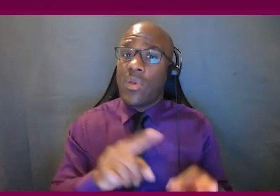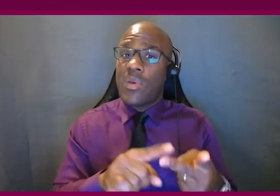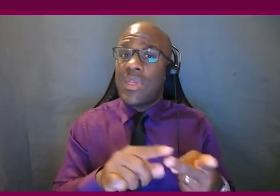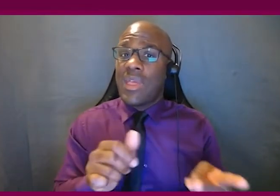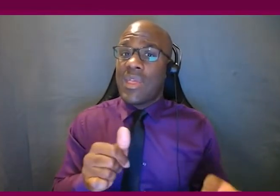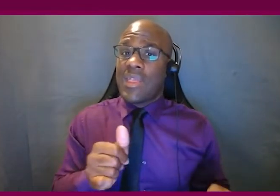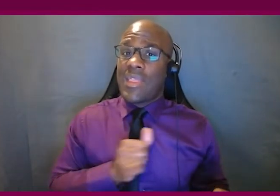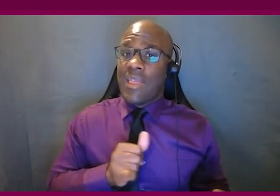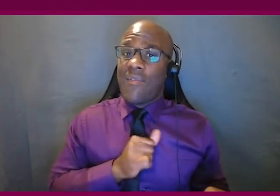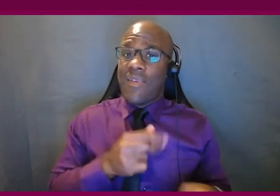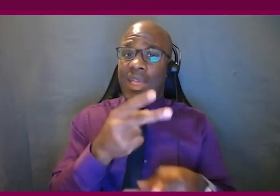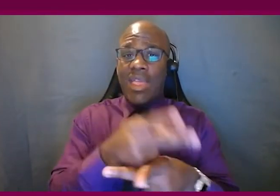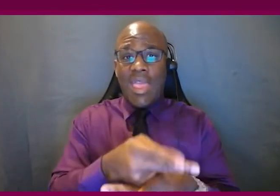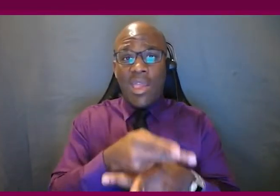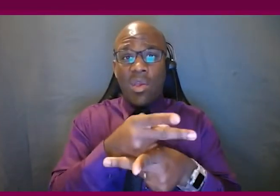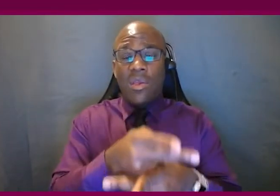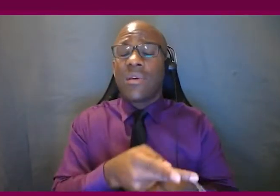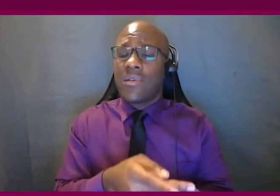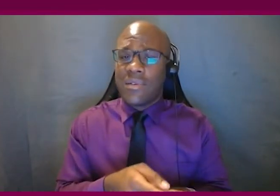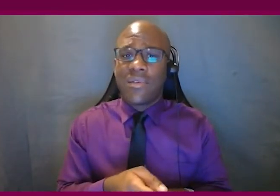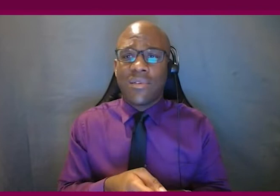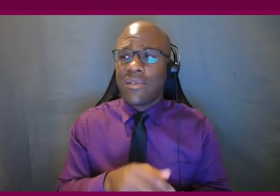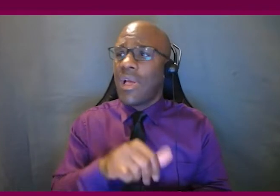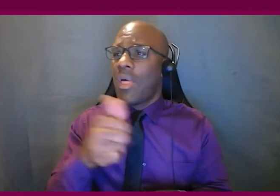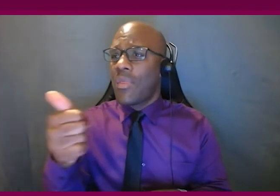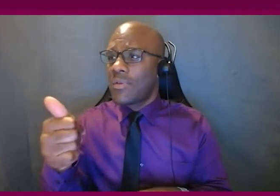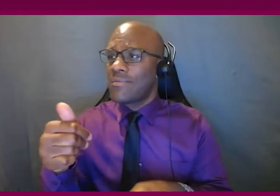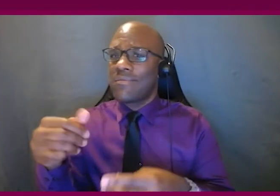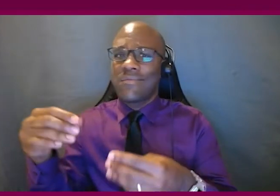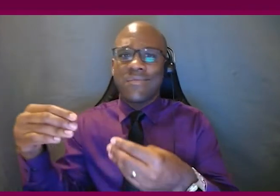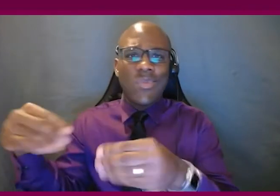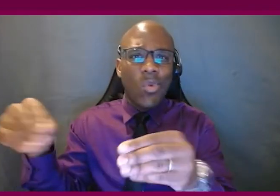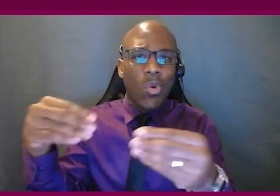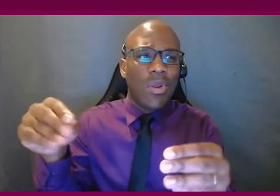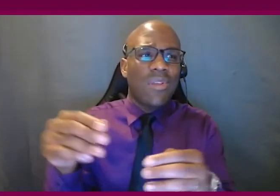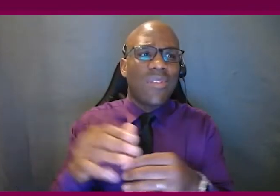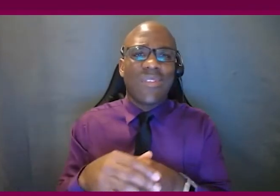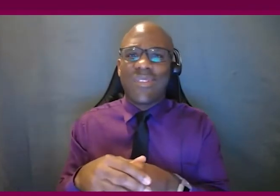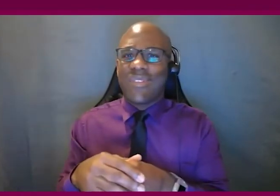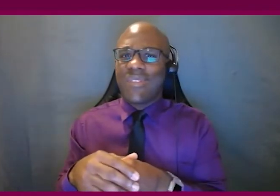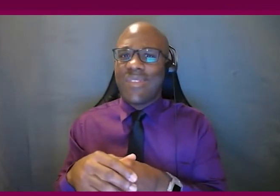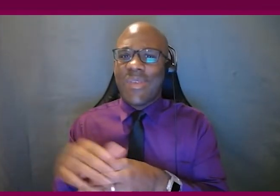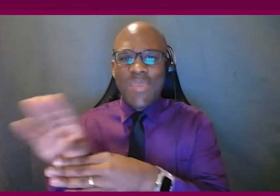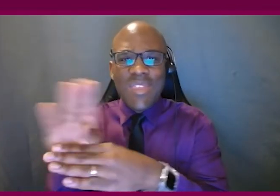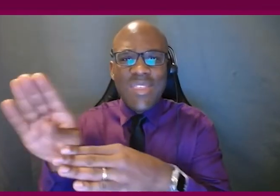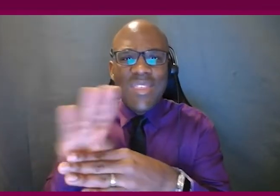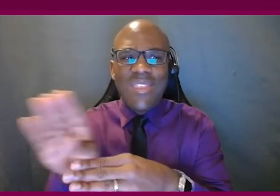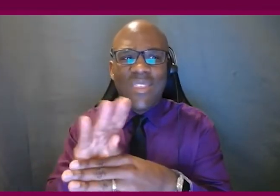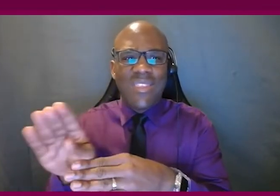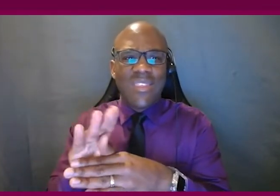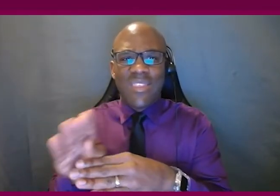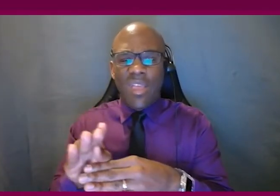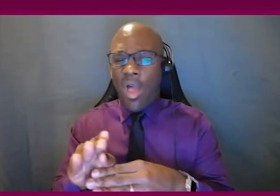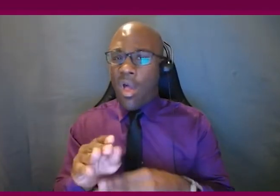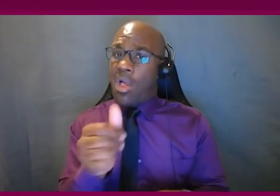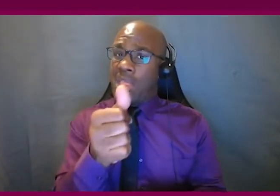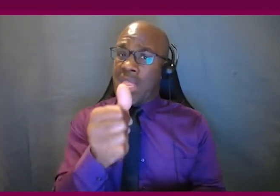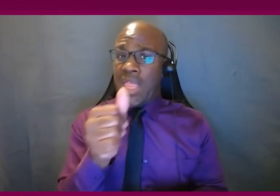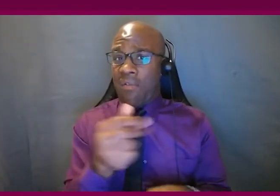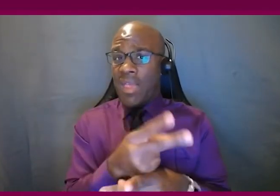Self-care is I'm going to buy myself a face mask from, I don't know, Sephora. Ashley Inkumsah: Also just to clarify, my face mask, I don't